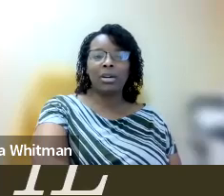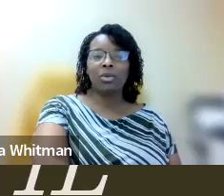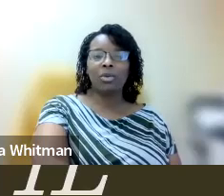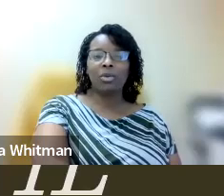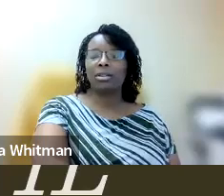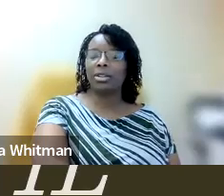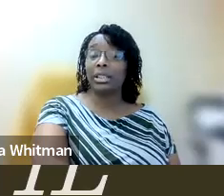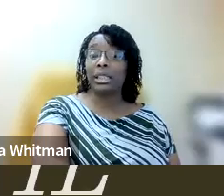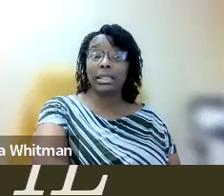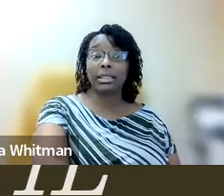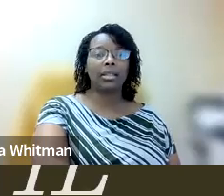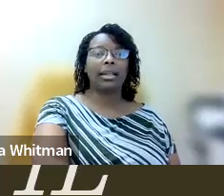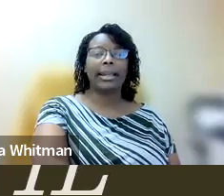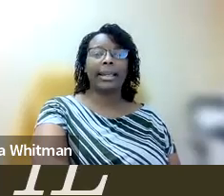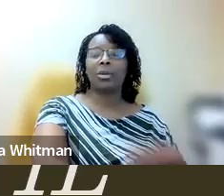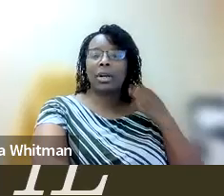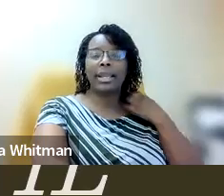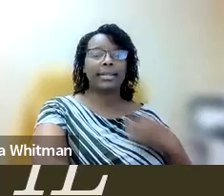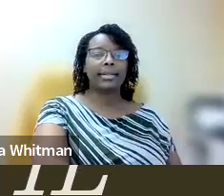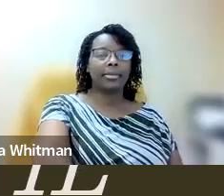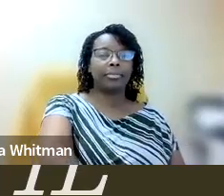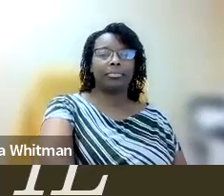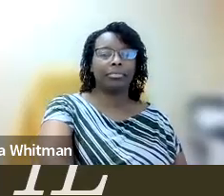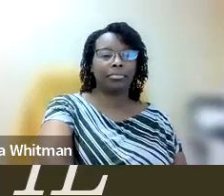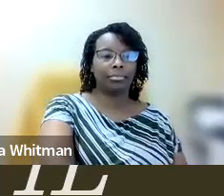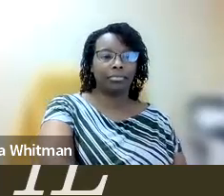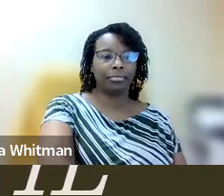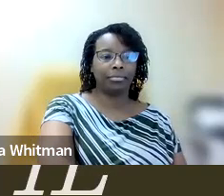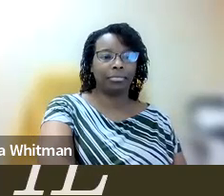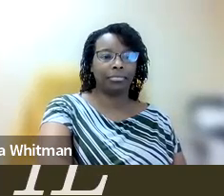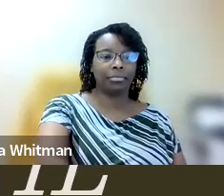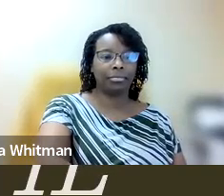My name is LaKesha Whitman, I am in whitehall Arkansas at the southeast Arkansas independent living center.